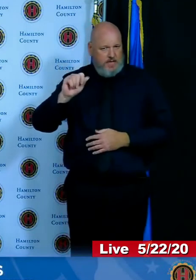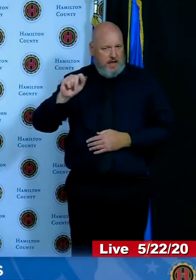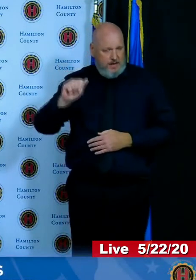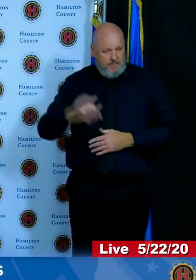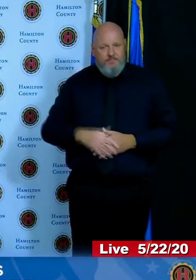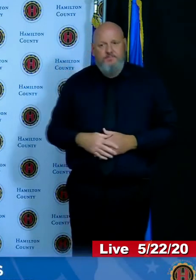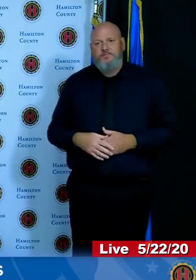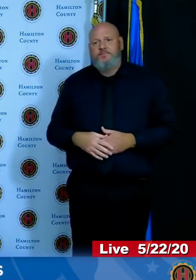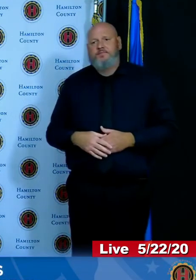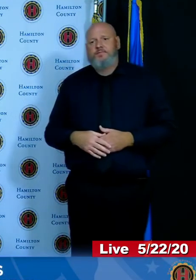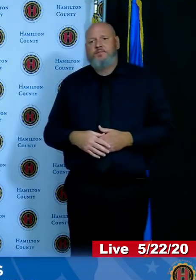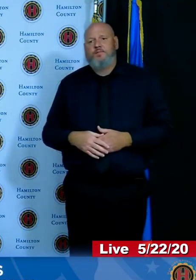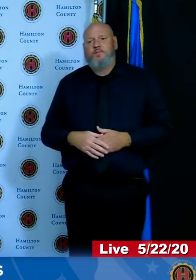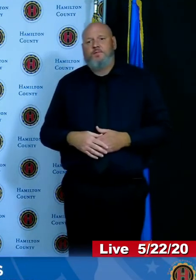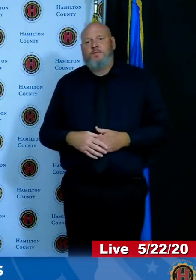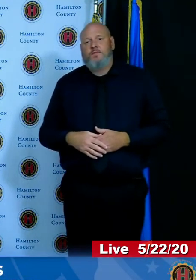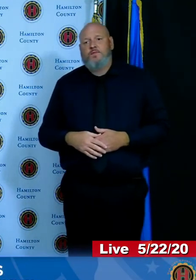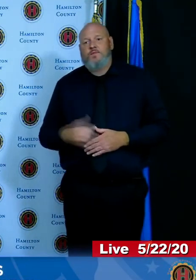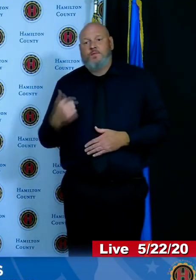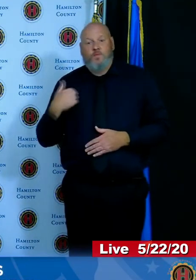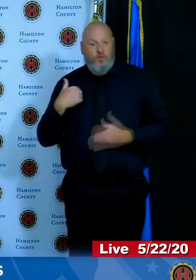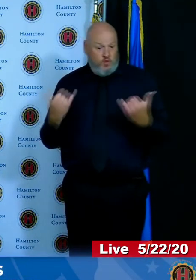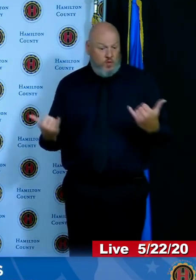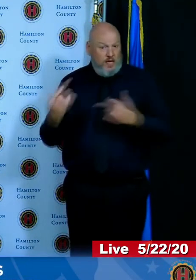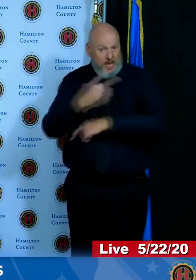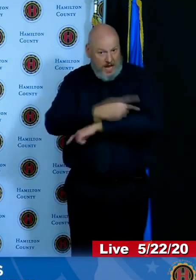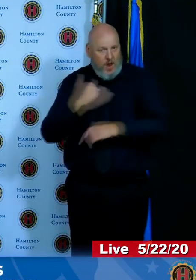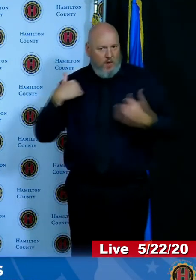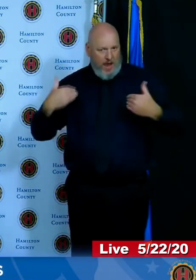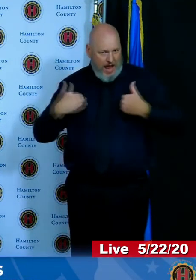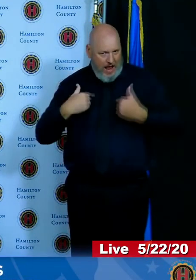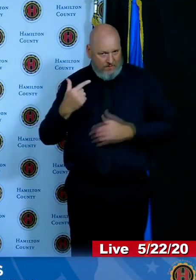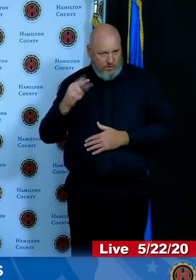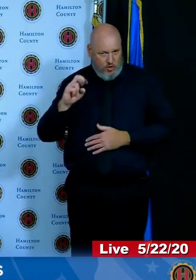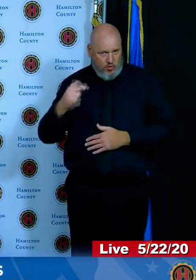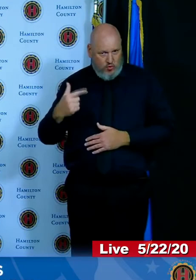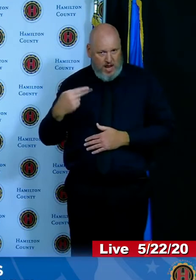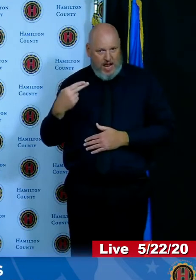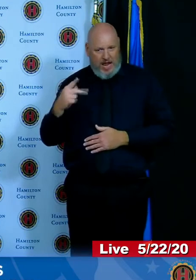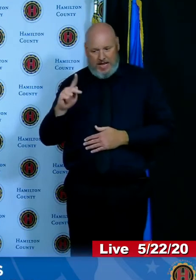Kesterman here with us this morning I've got a couple of announcements yes things